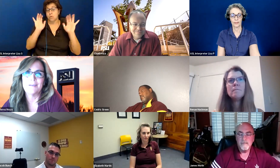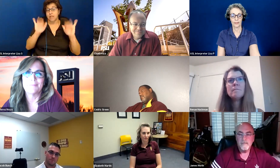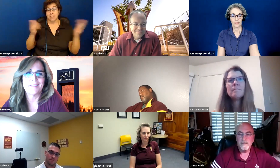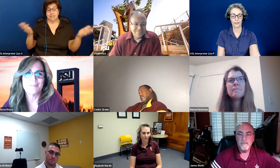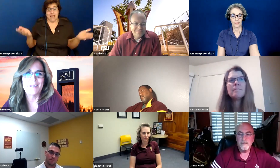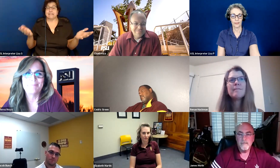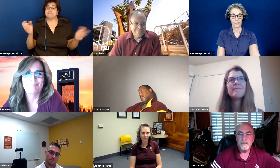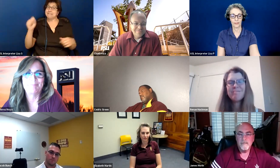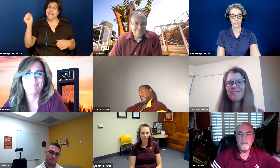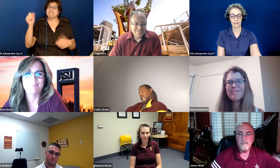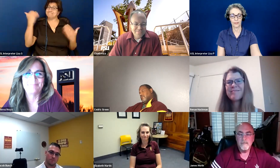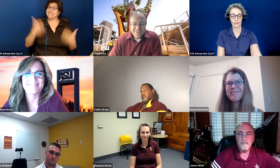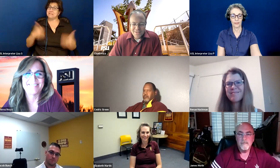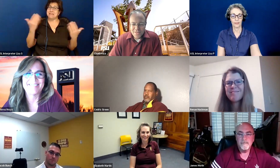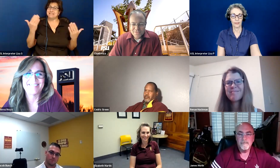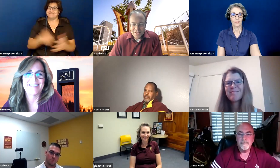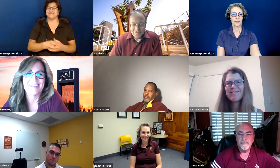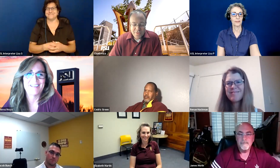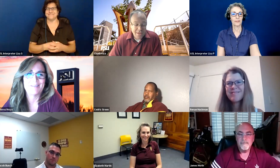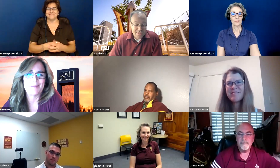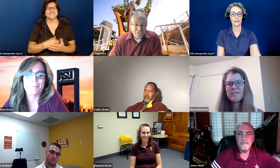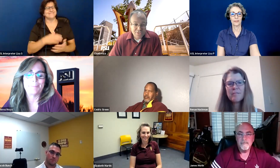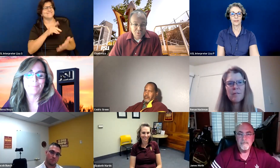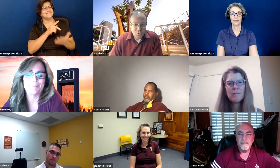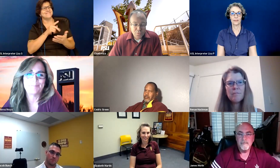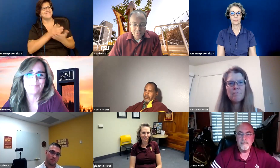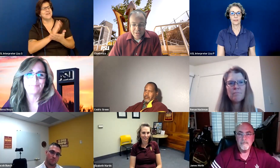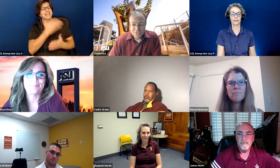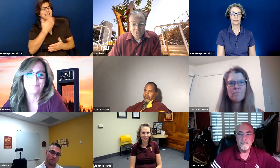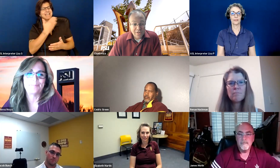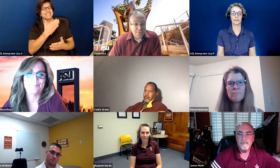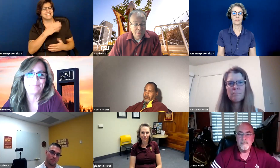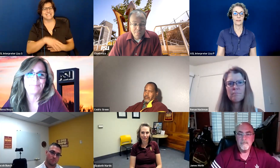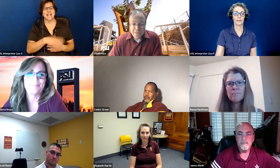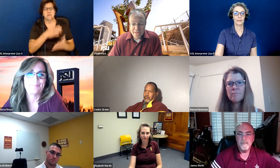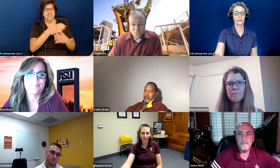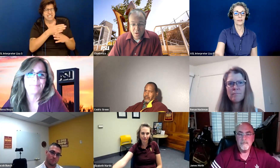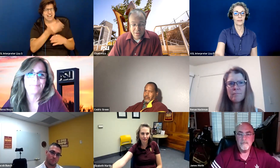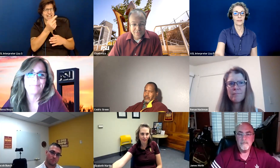Yeah, that's me. Alright, thanks Teddy. And just to share a little bit about me as well.